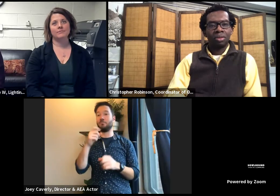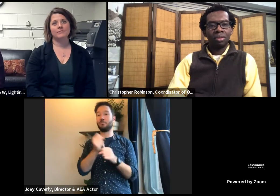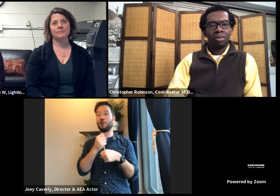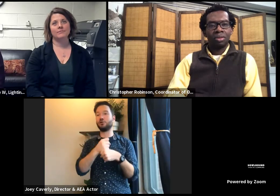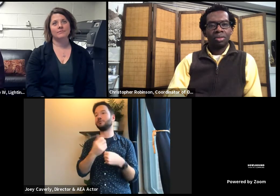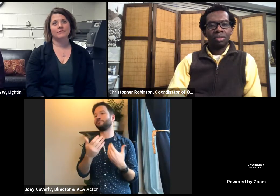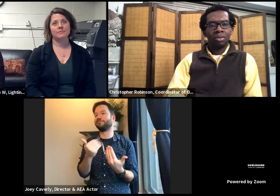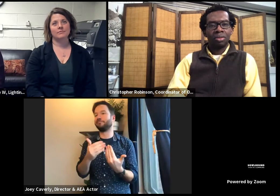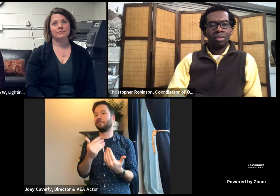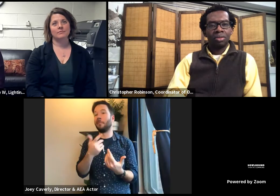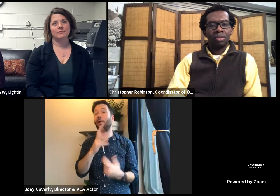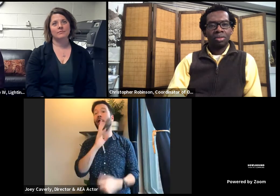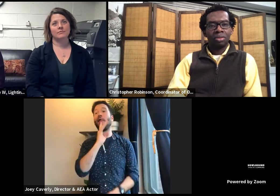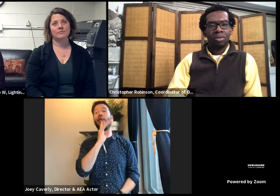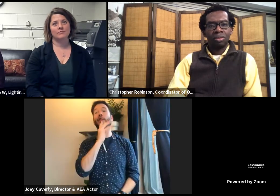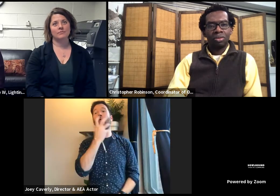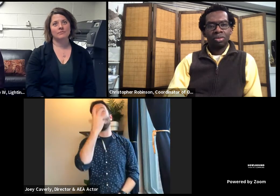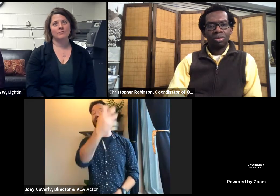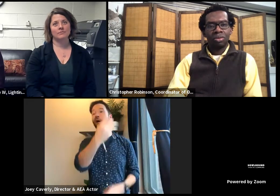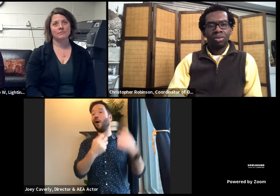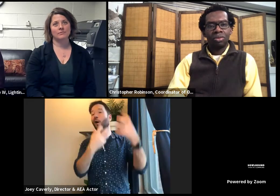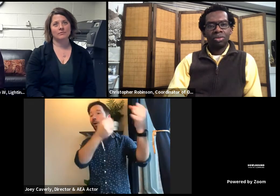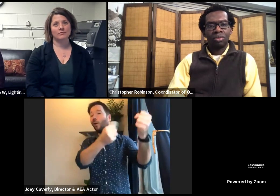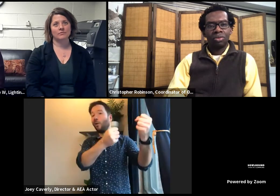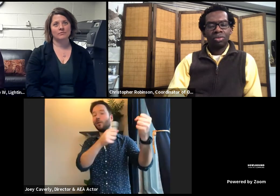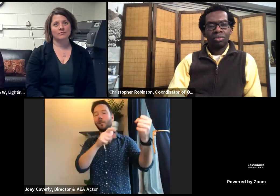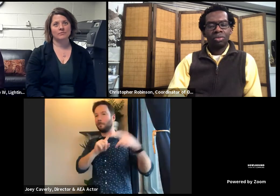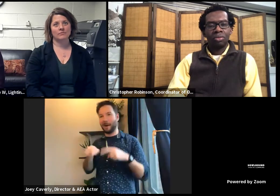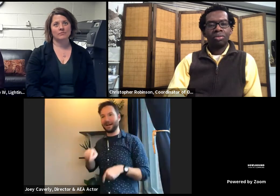and there's a natural level of clarification in the teamwork.